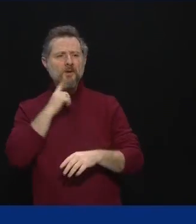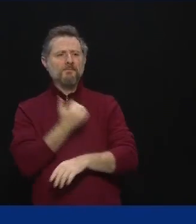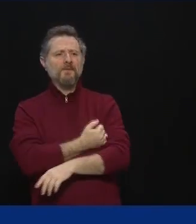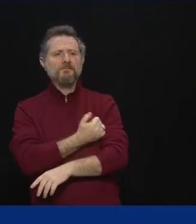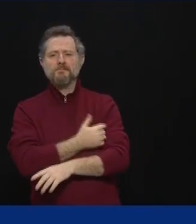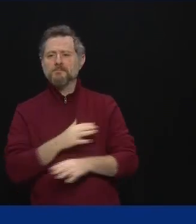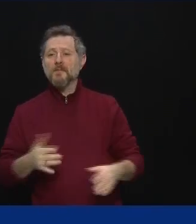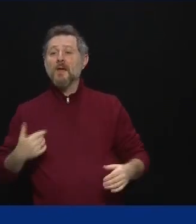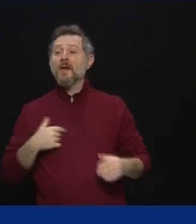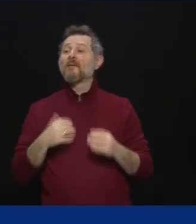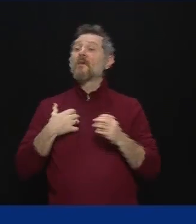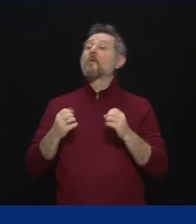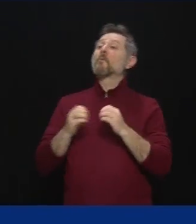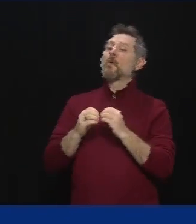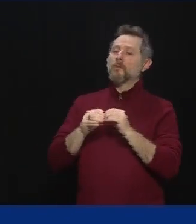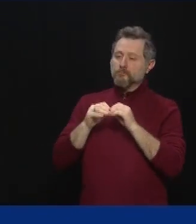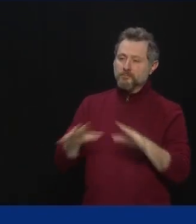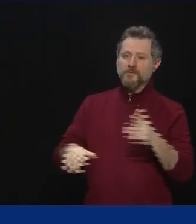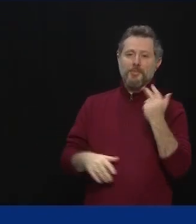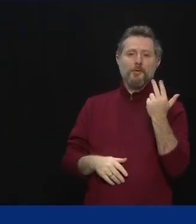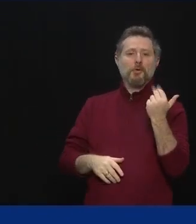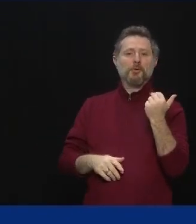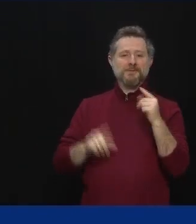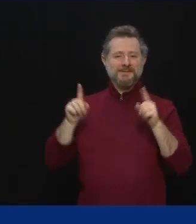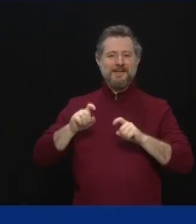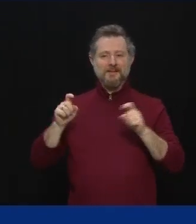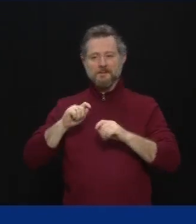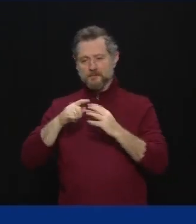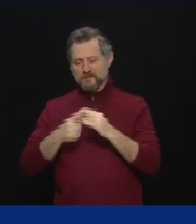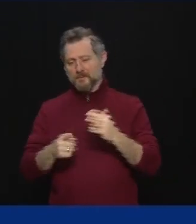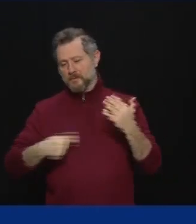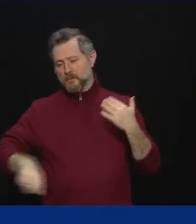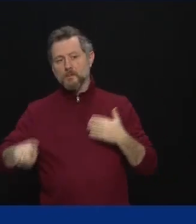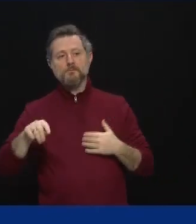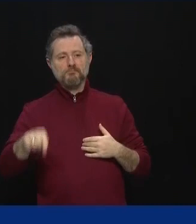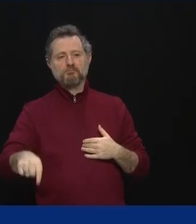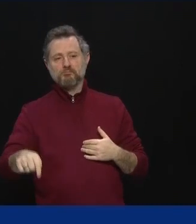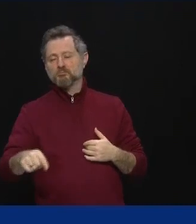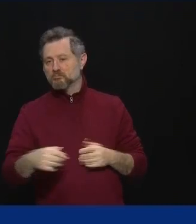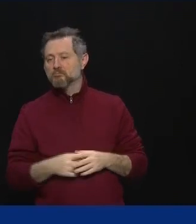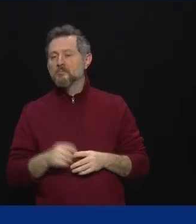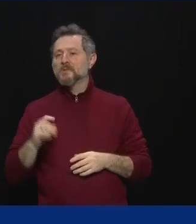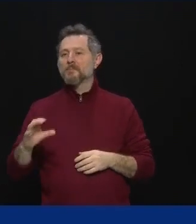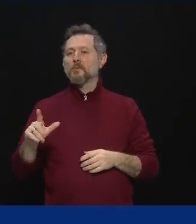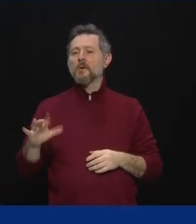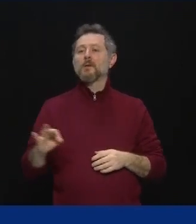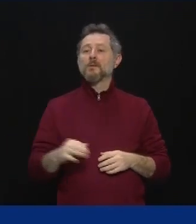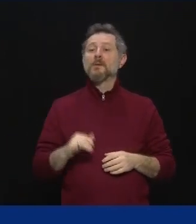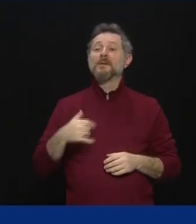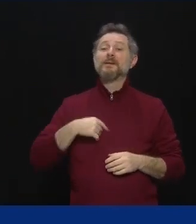WE ARE GOING TO CONTINUE WE CAN STAFF UP SITES. ANNOUNCING ANOTHER 13 NEW